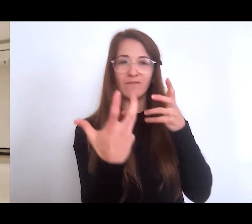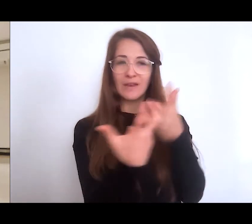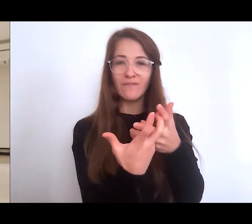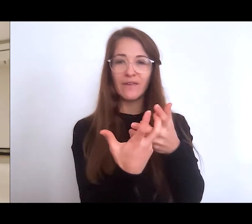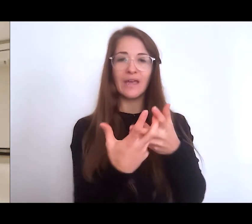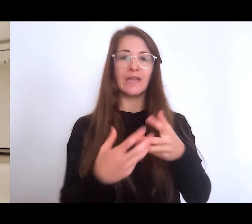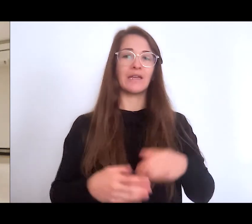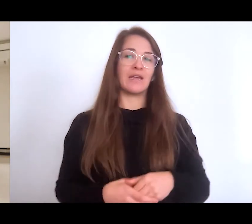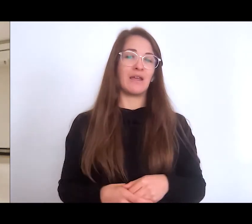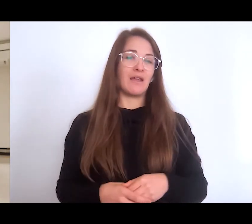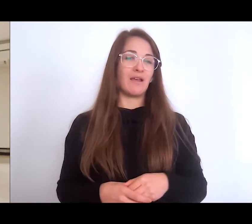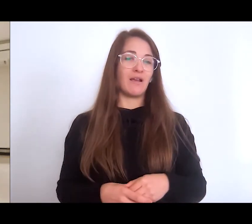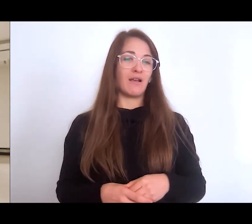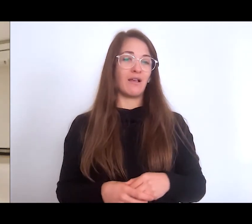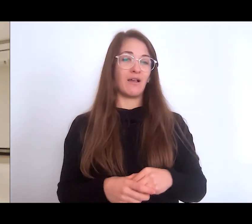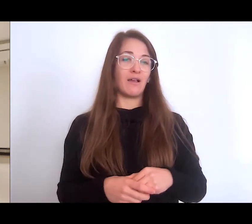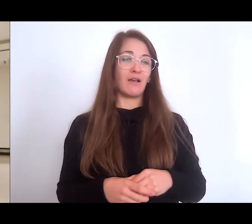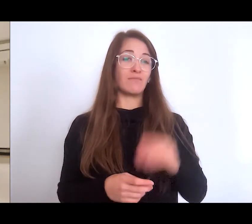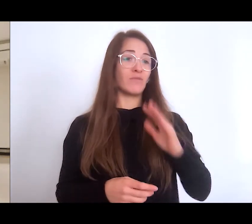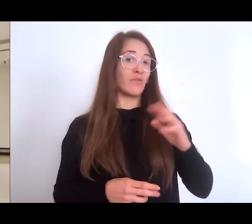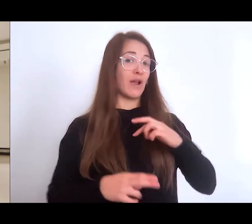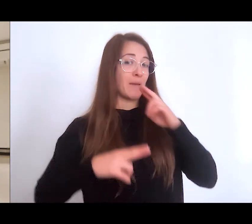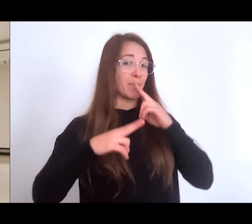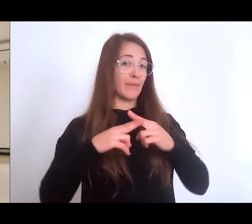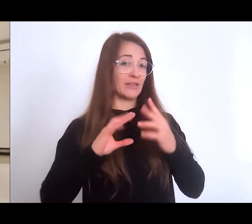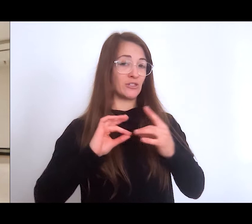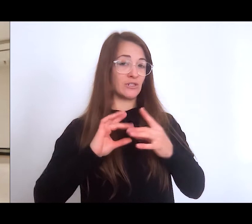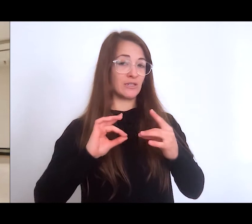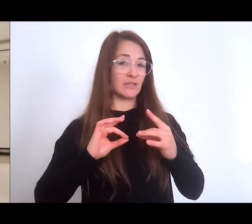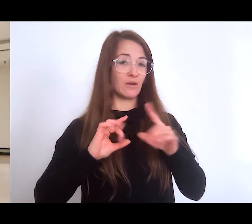WOULD BE GUIDED TO WHERE I WANTED TO BE OR WHAT IS BEST FOR ME.